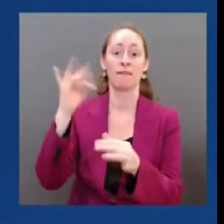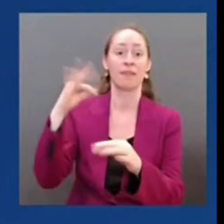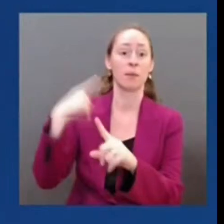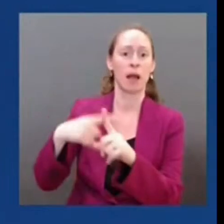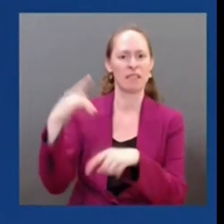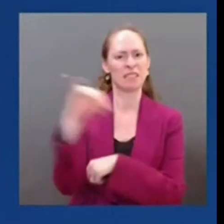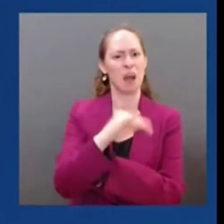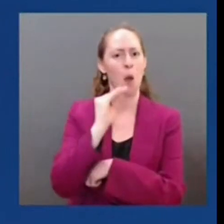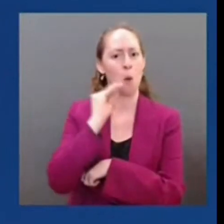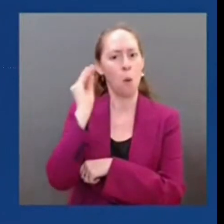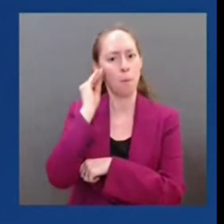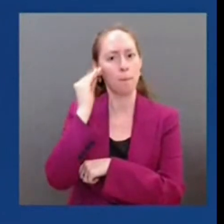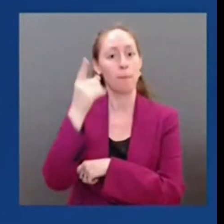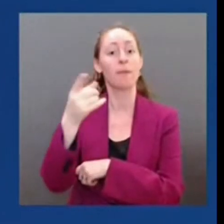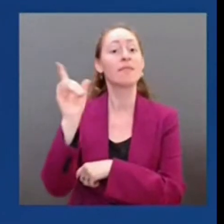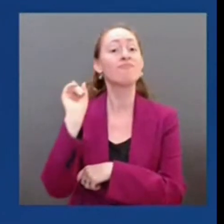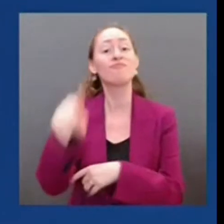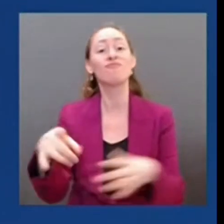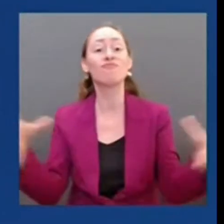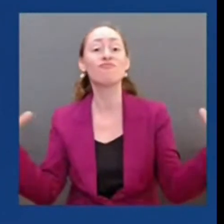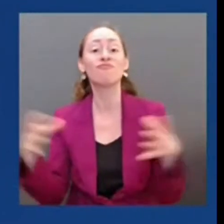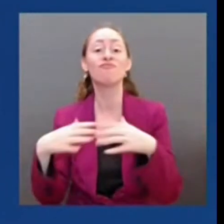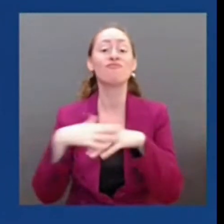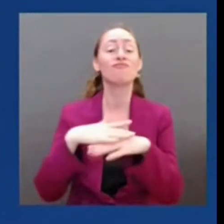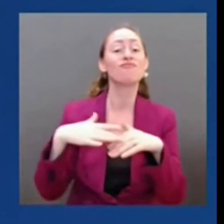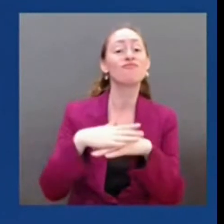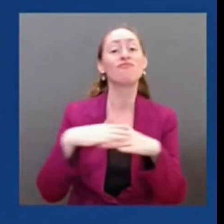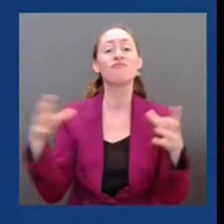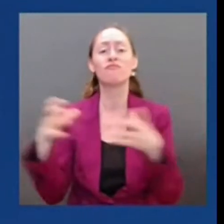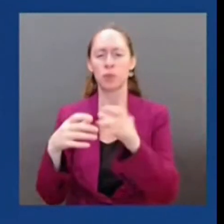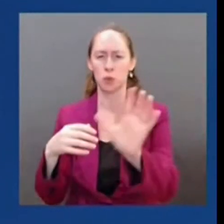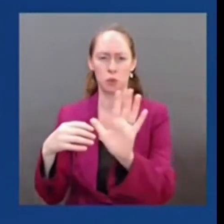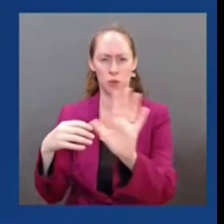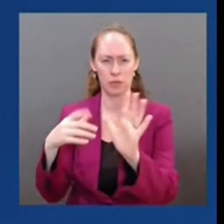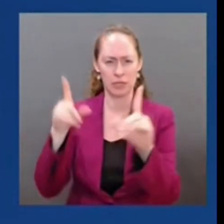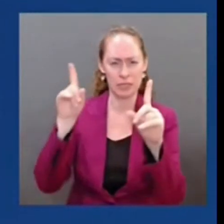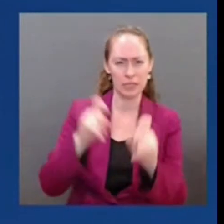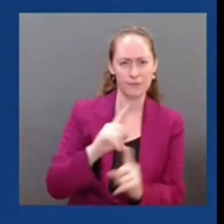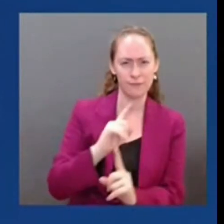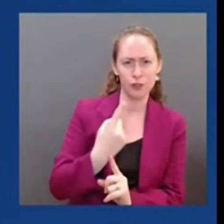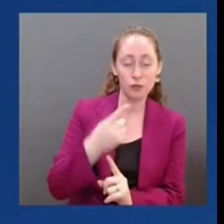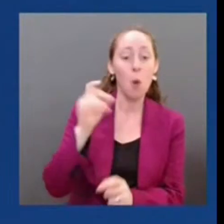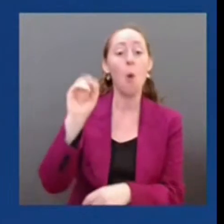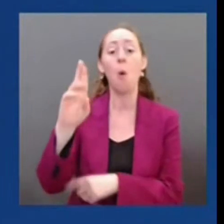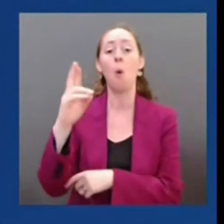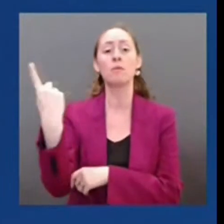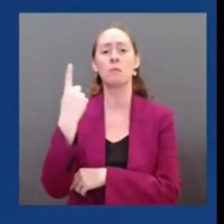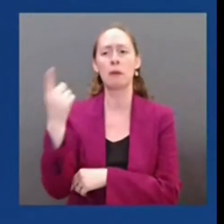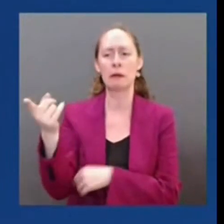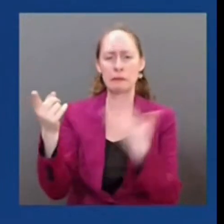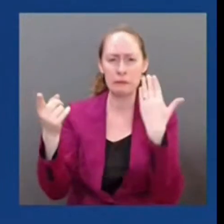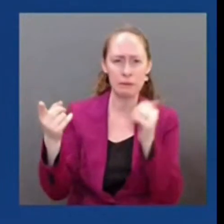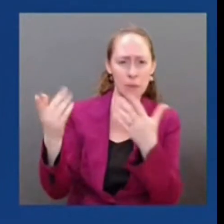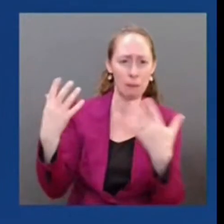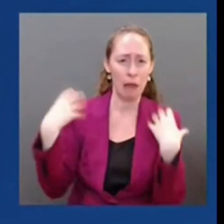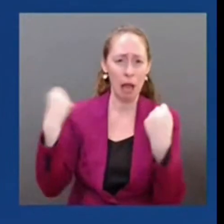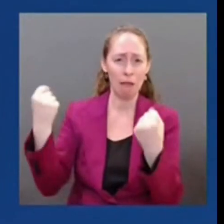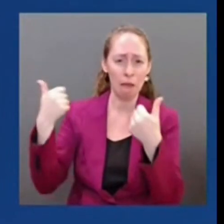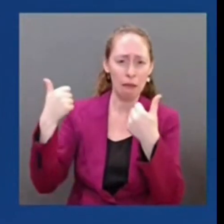USE OF RAPID TESTS IS A VERY EFFECTIVE WAY OF KEEPING INFECTIONS DOWN. YOU CAN TEST YOURSELF BEFORE